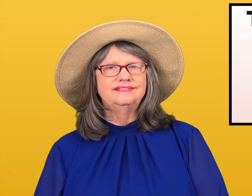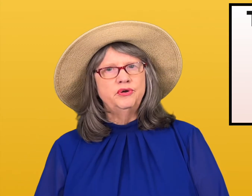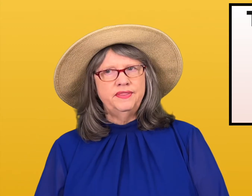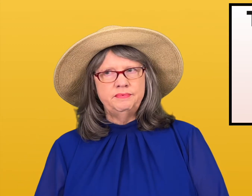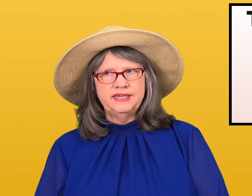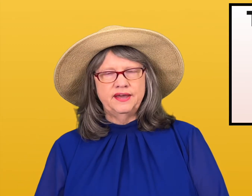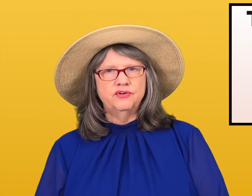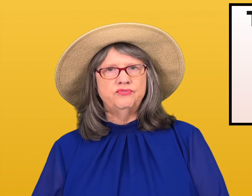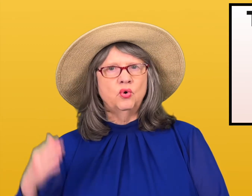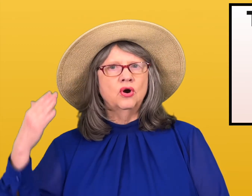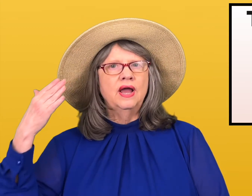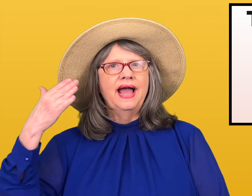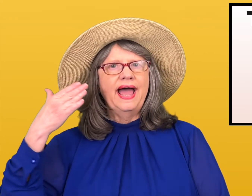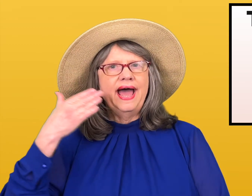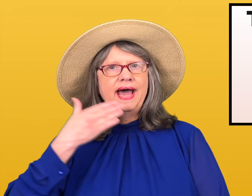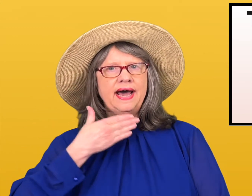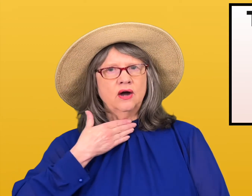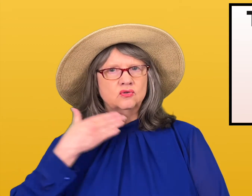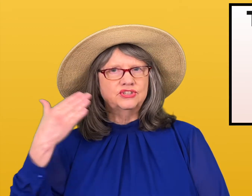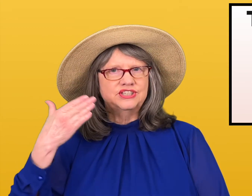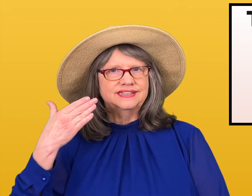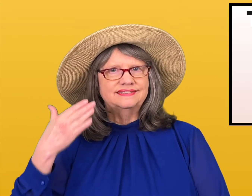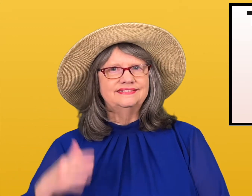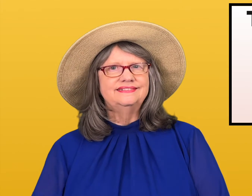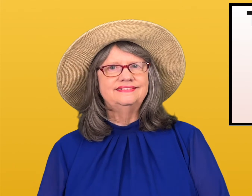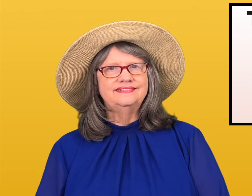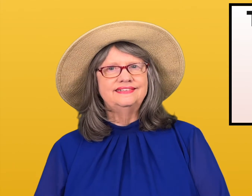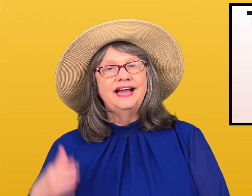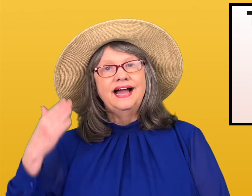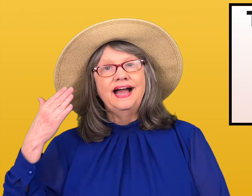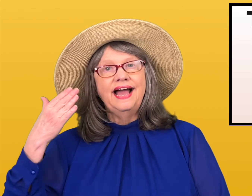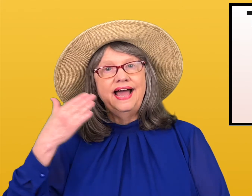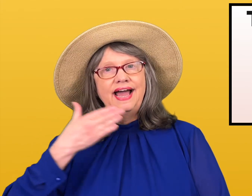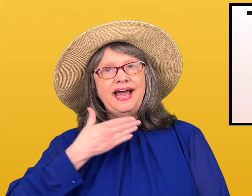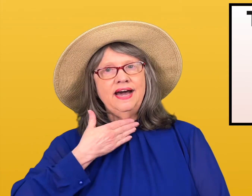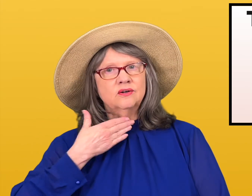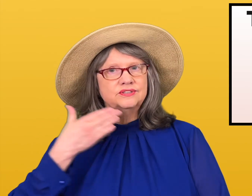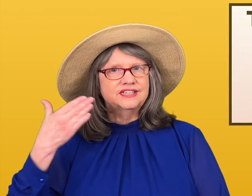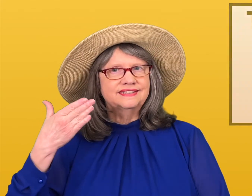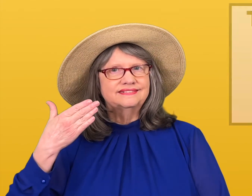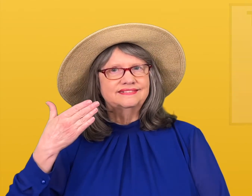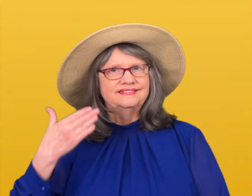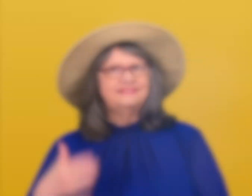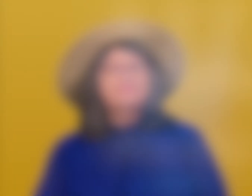Put them together for out. Out.